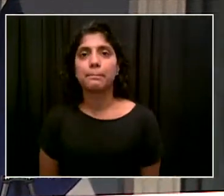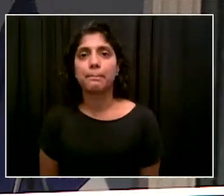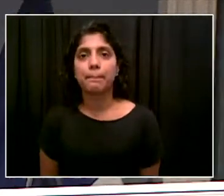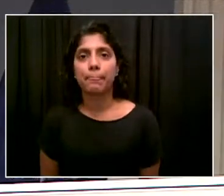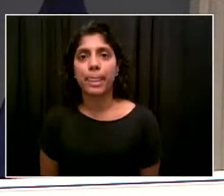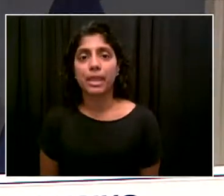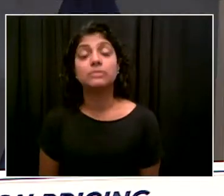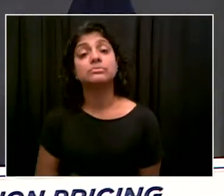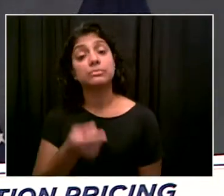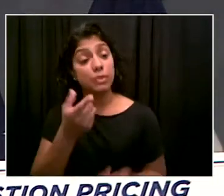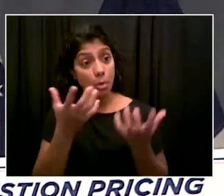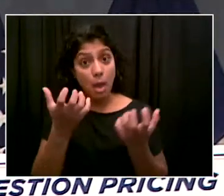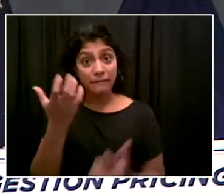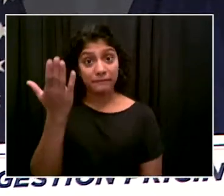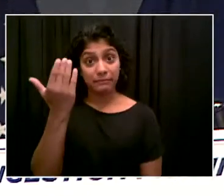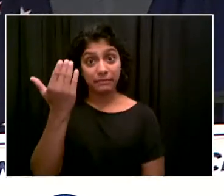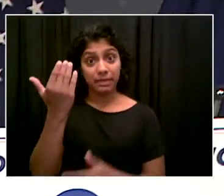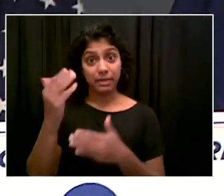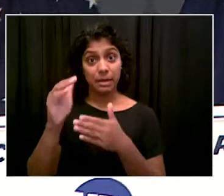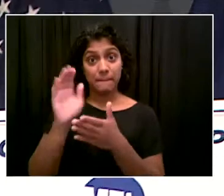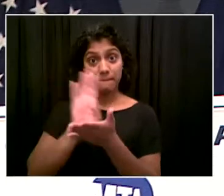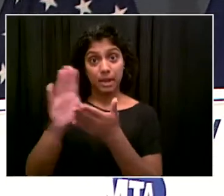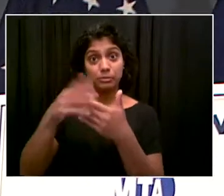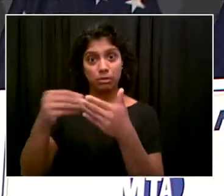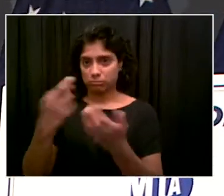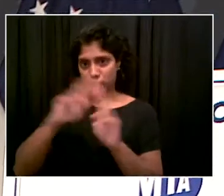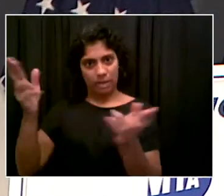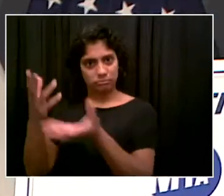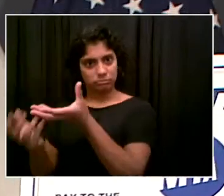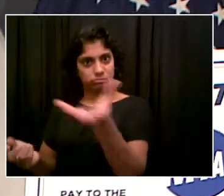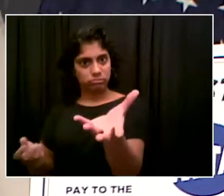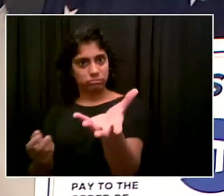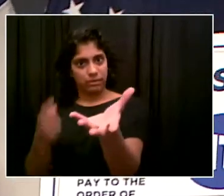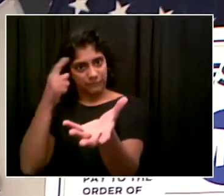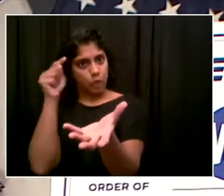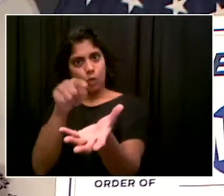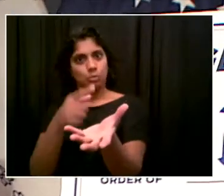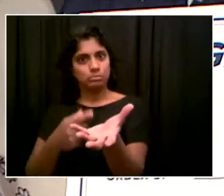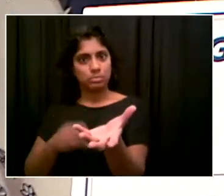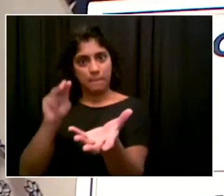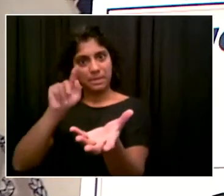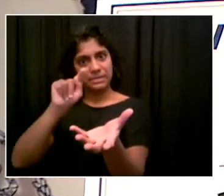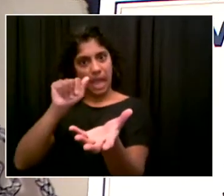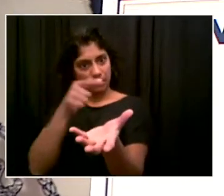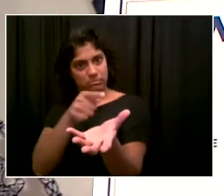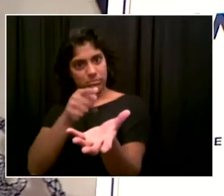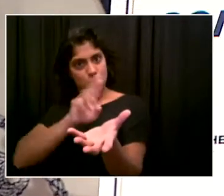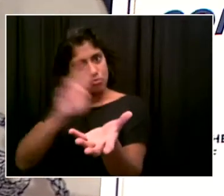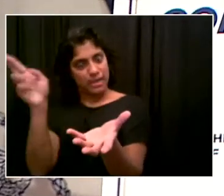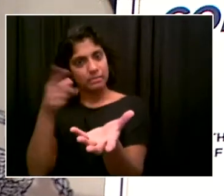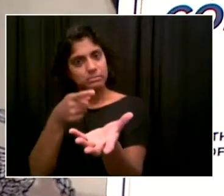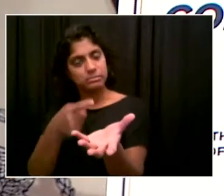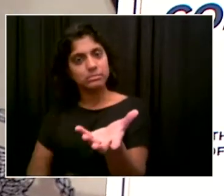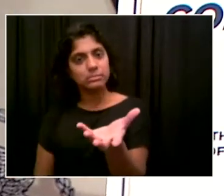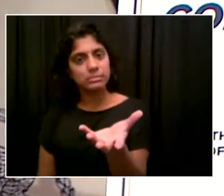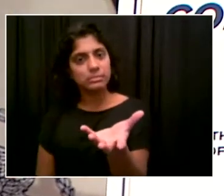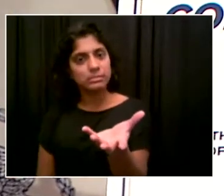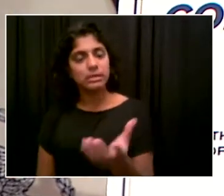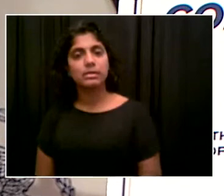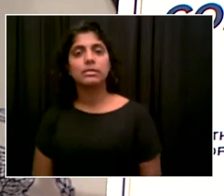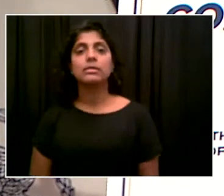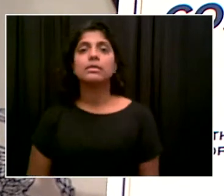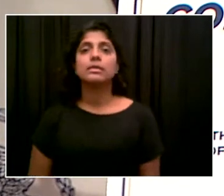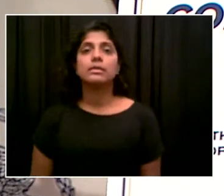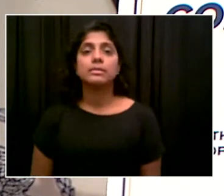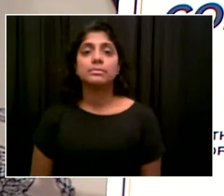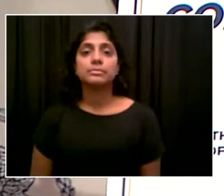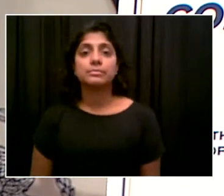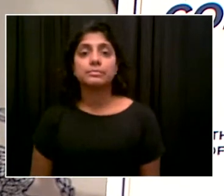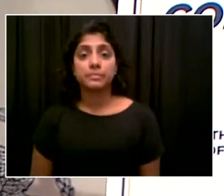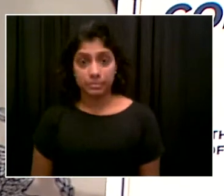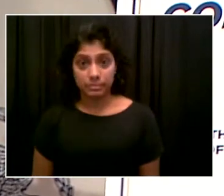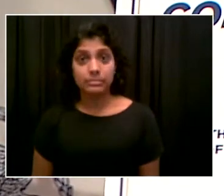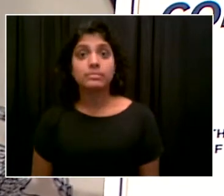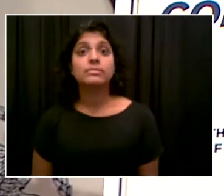THE FACE.